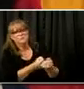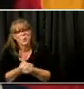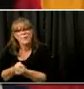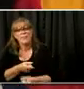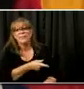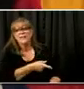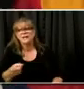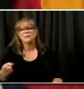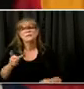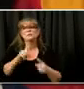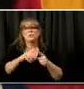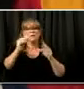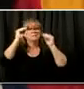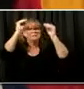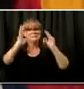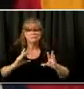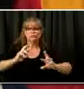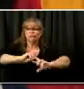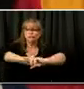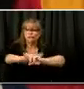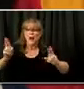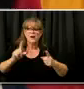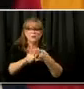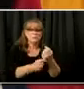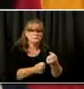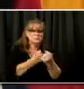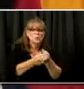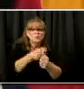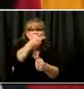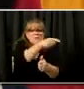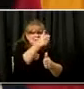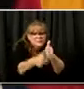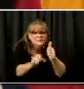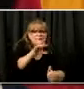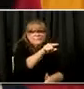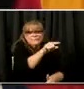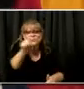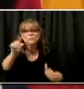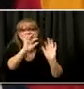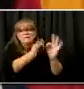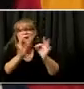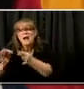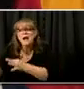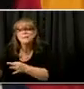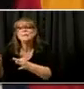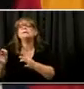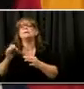in order for that to happen we need you to enroll that your kids being online or in person you know